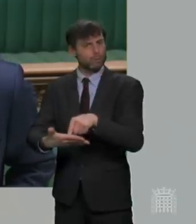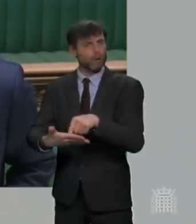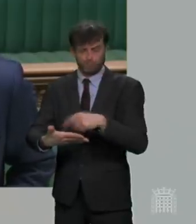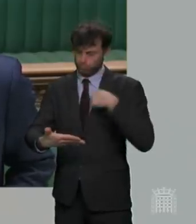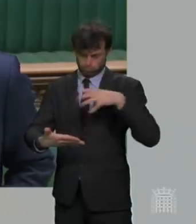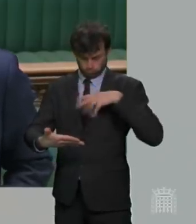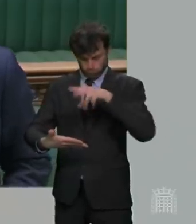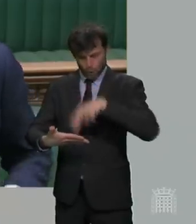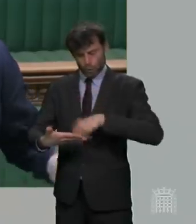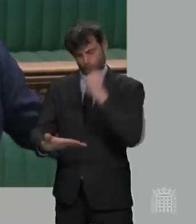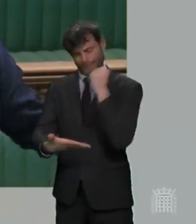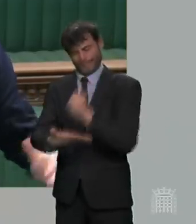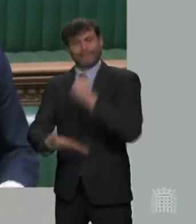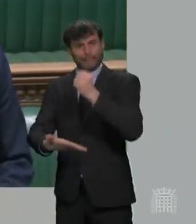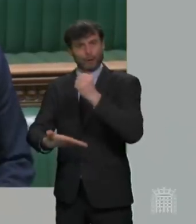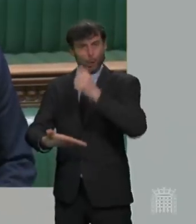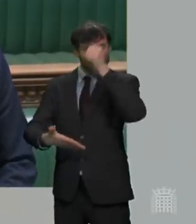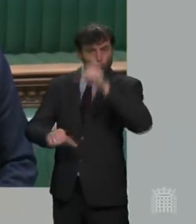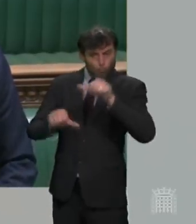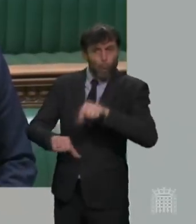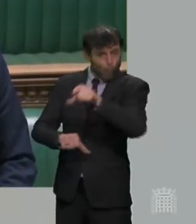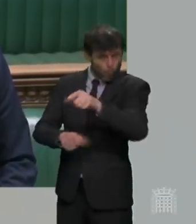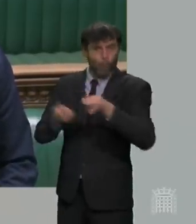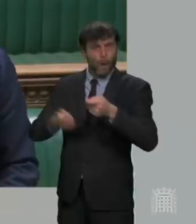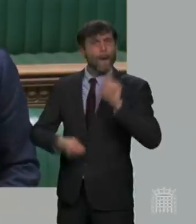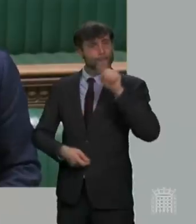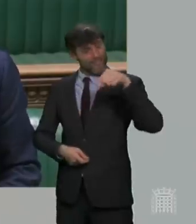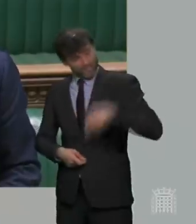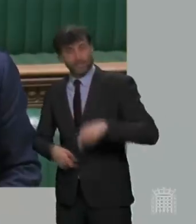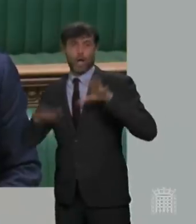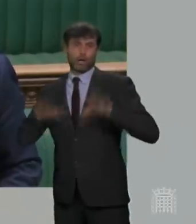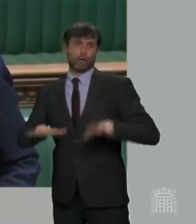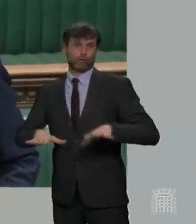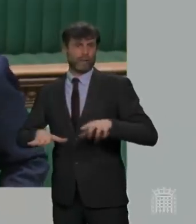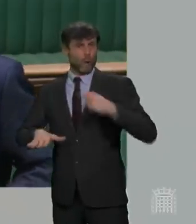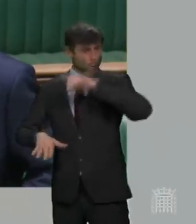kitemark scheme. In the meantime, this Government are leading the world in tackling deforestation,